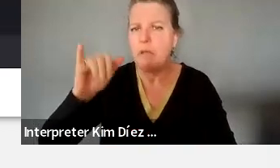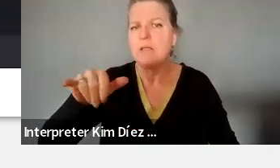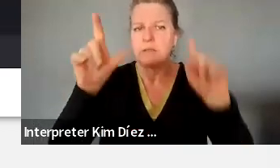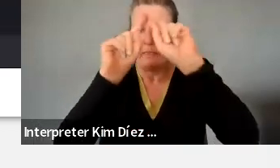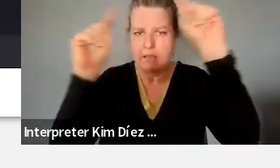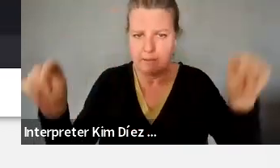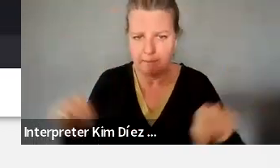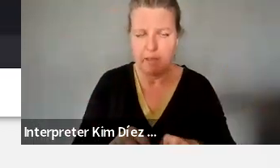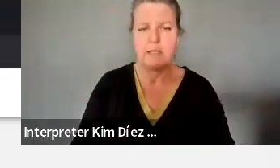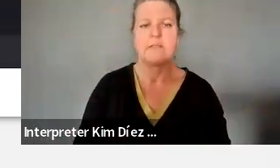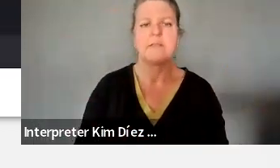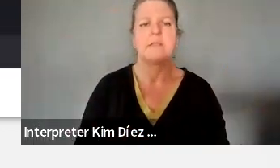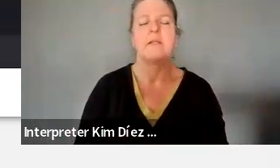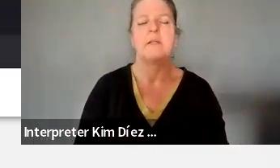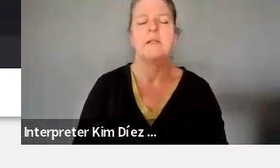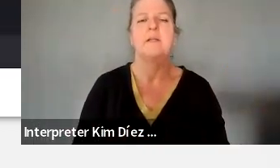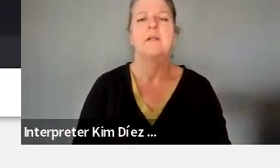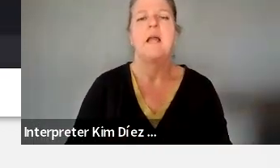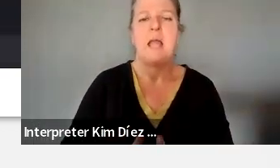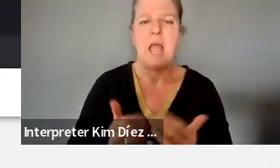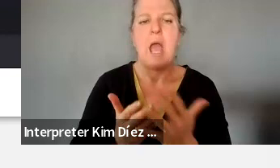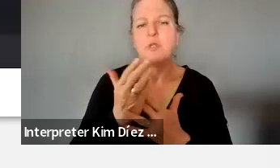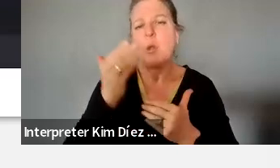just how to go through these next few steps.